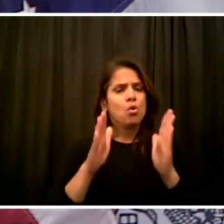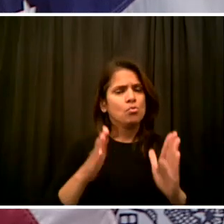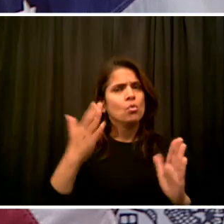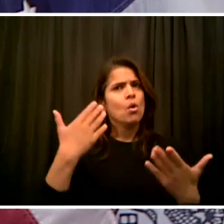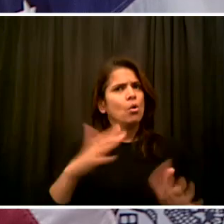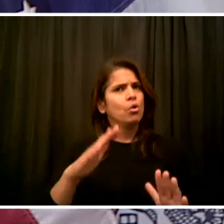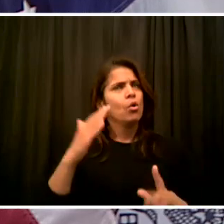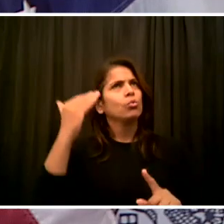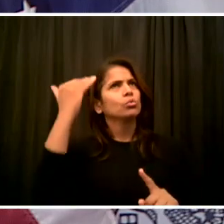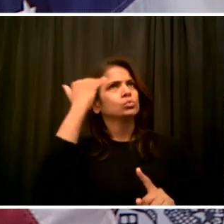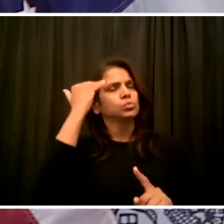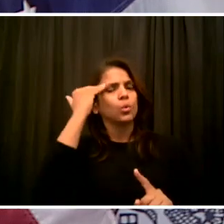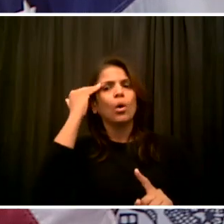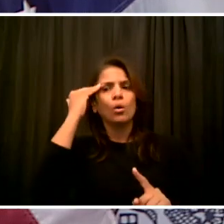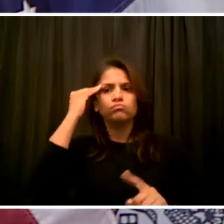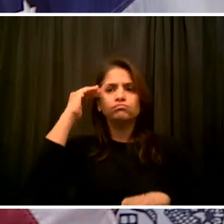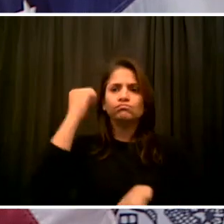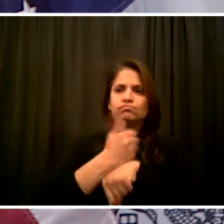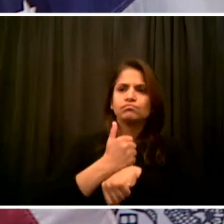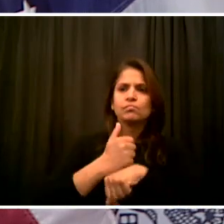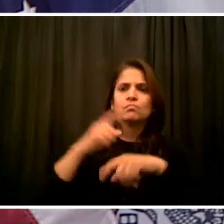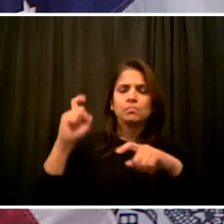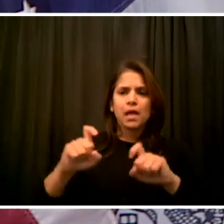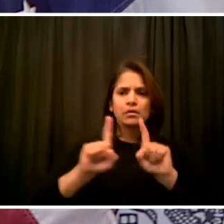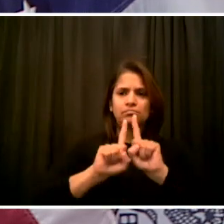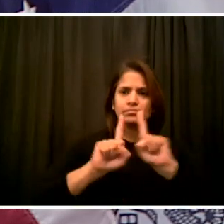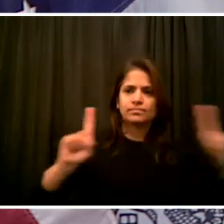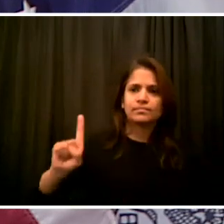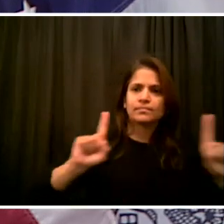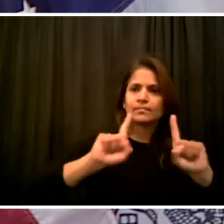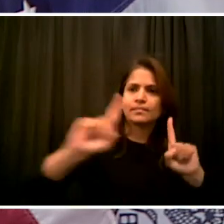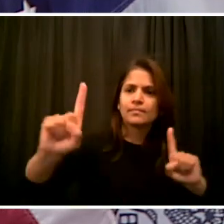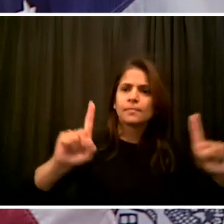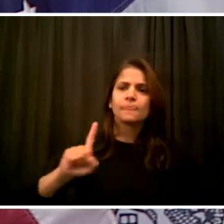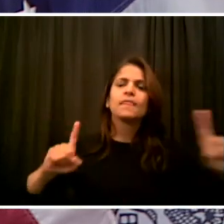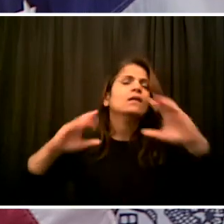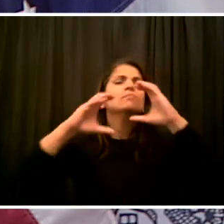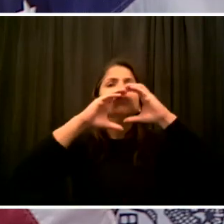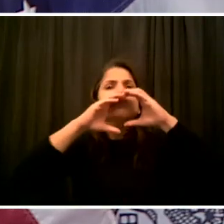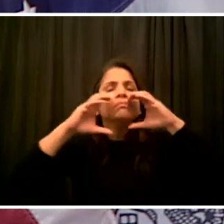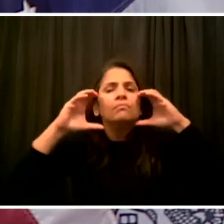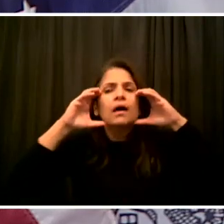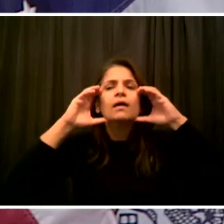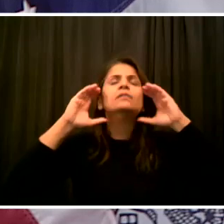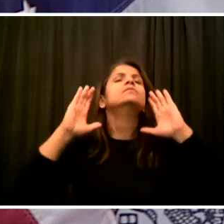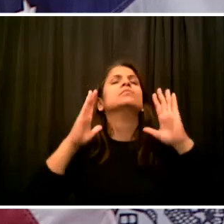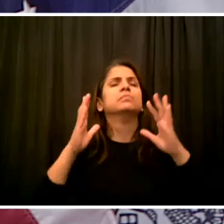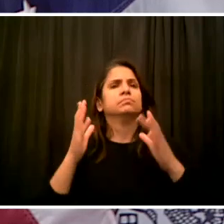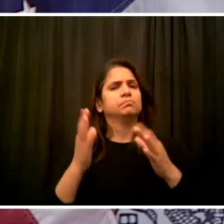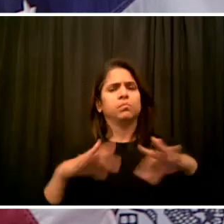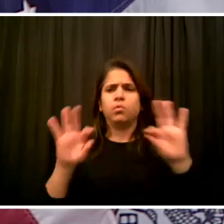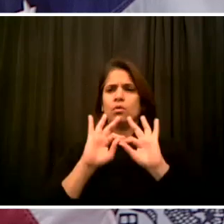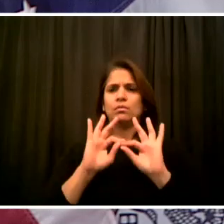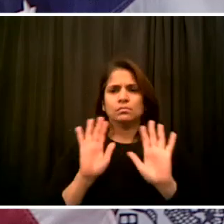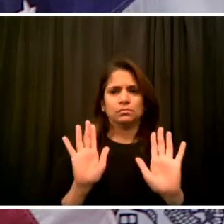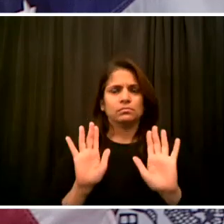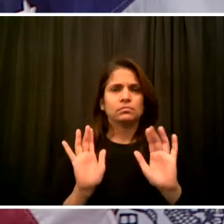WHY SOCIAL DISTANCING MATTERS. WHY AVOIDING GATHERINGS, WHY FACE COVENGRIS. YOU CAN SEE IT WITYH O OURWN